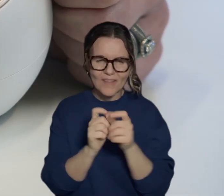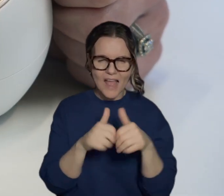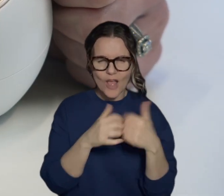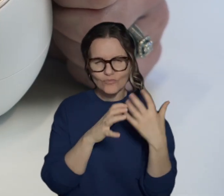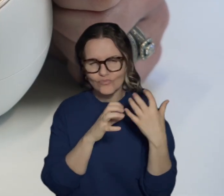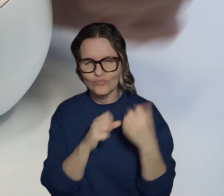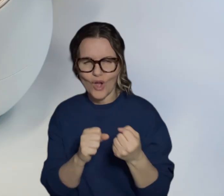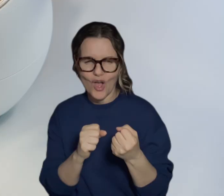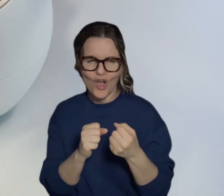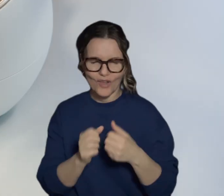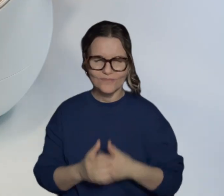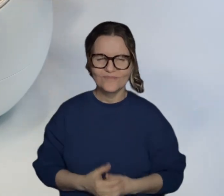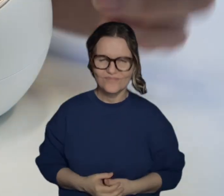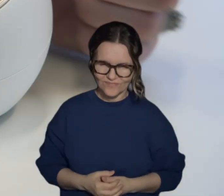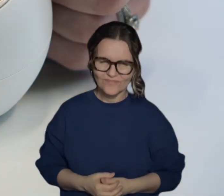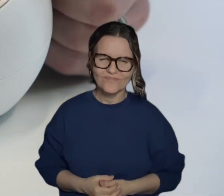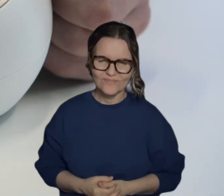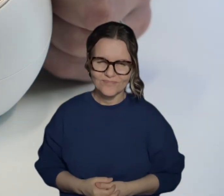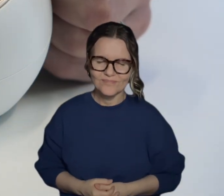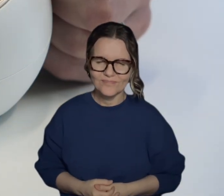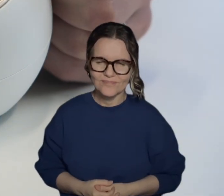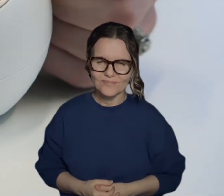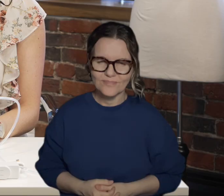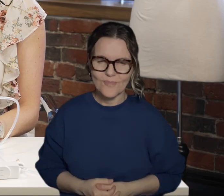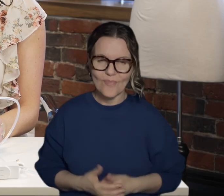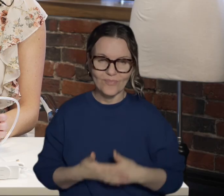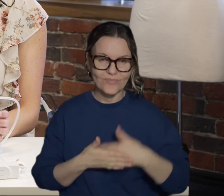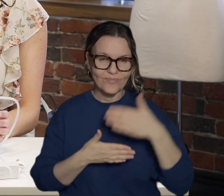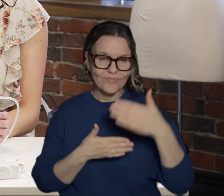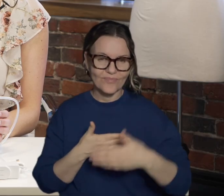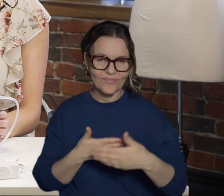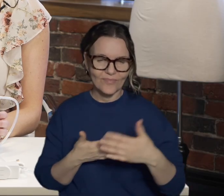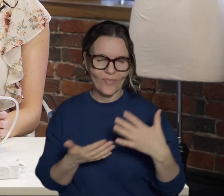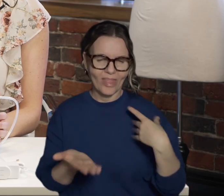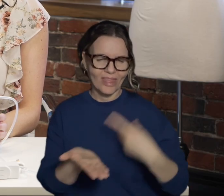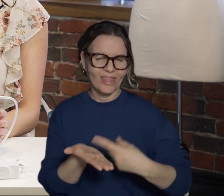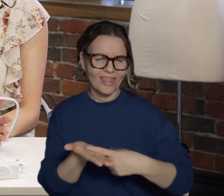can turn both sides on and change your strength for what you need cleaning the Spectra SG portable